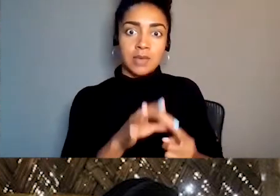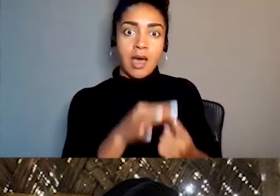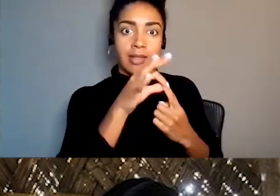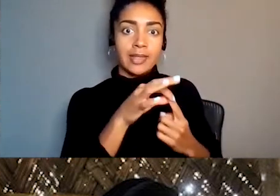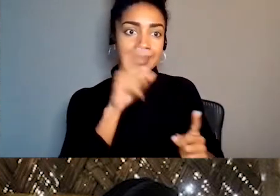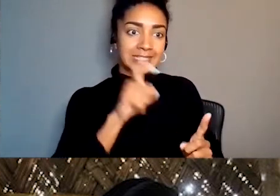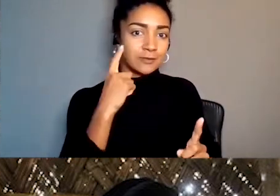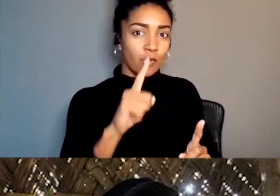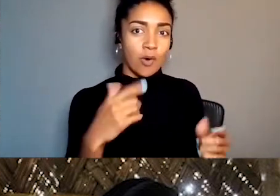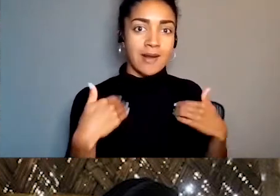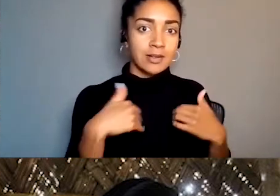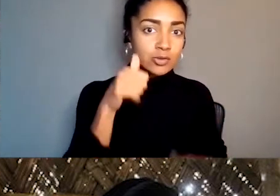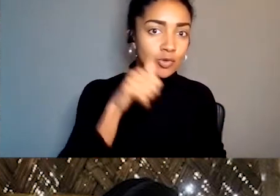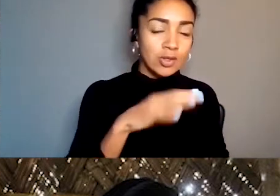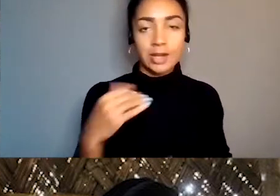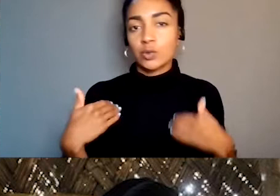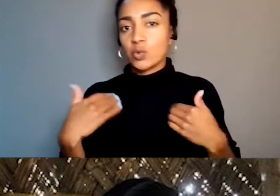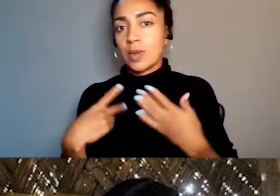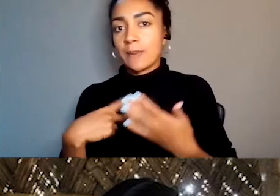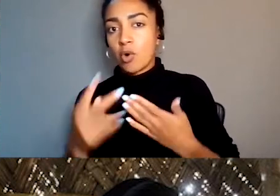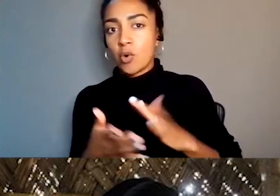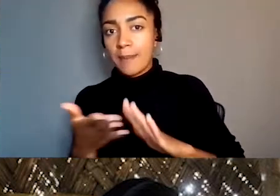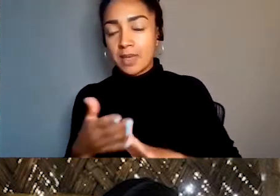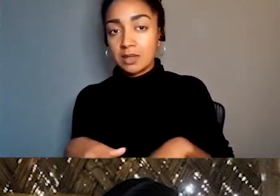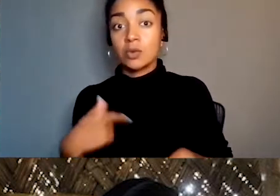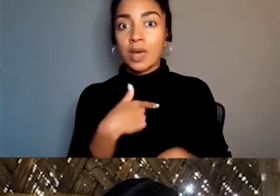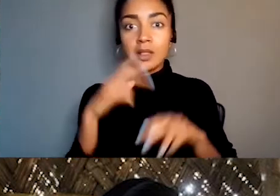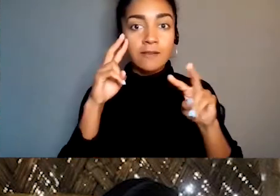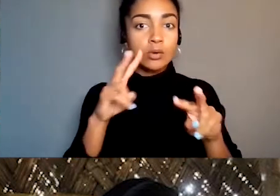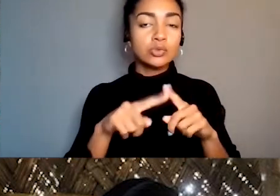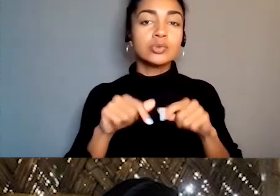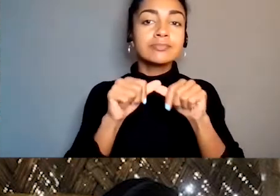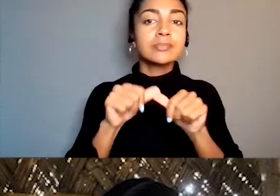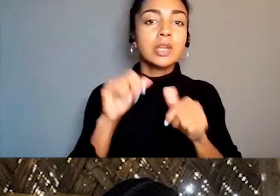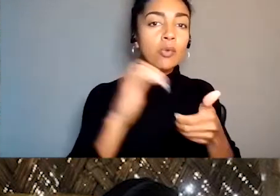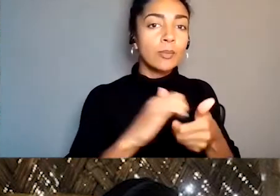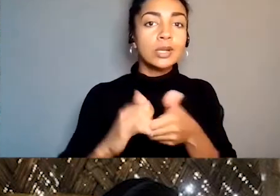We look forward to continued cooperation to increase access to education, improve learning outcomes,